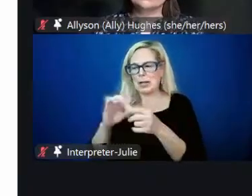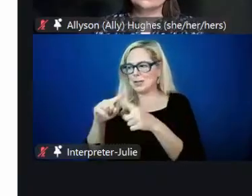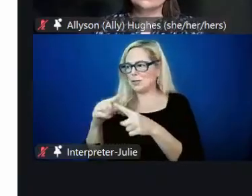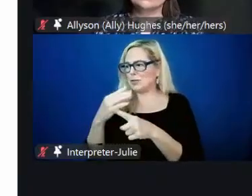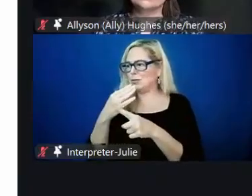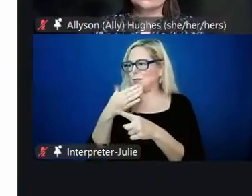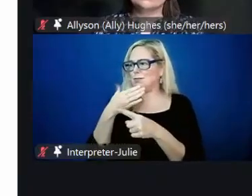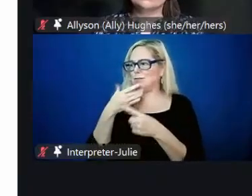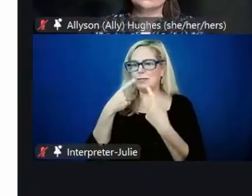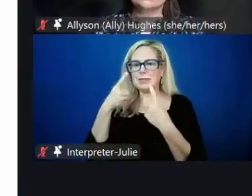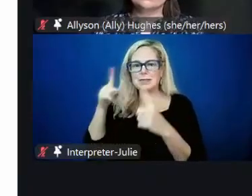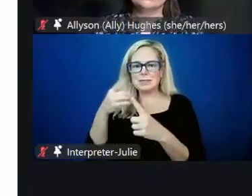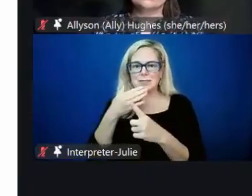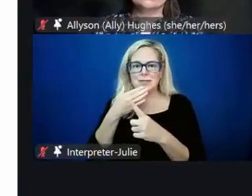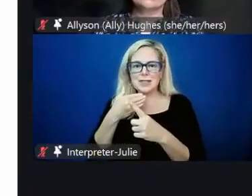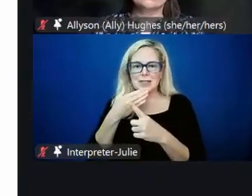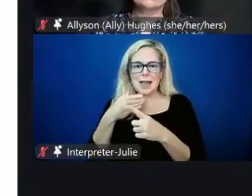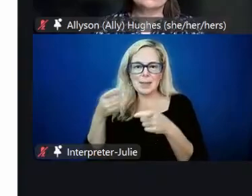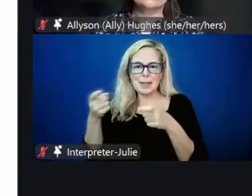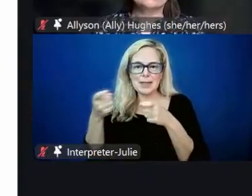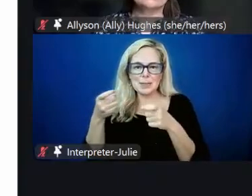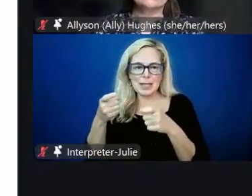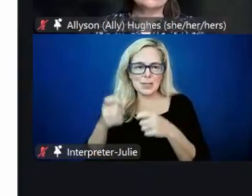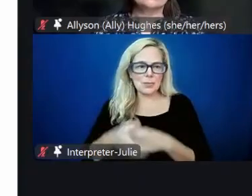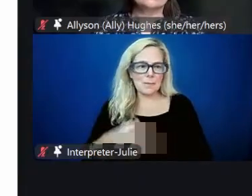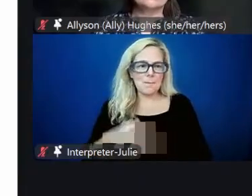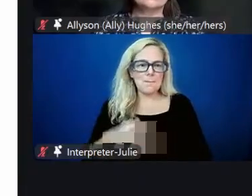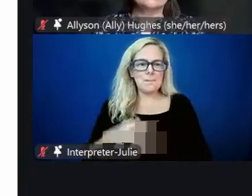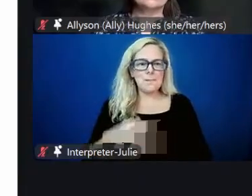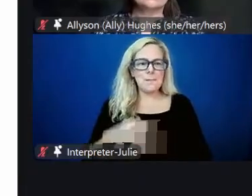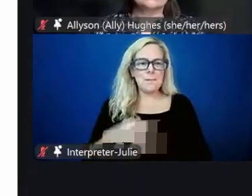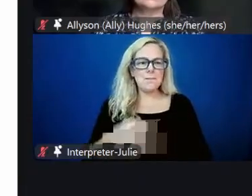queer and diabetes communities in person online,